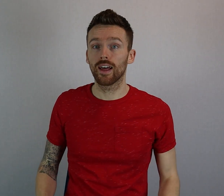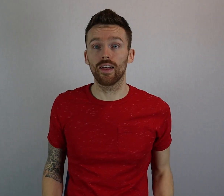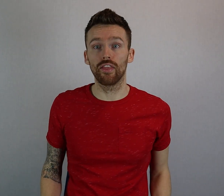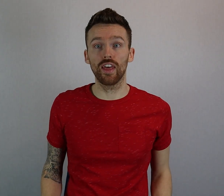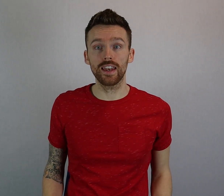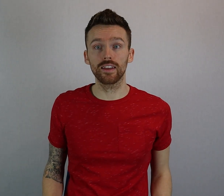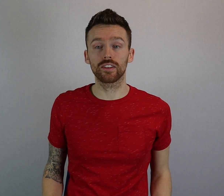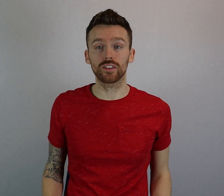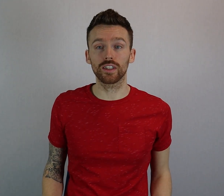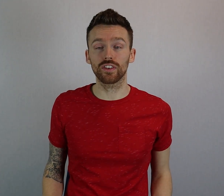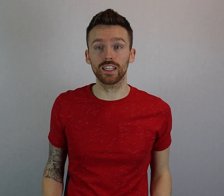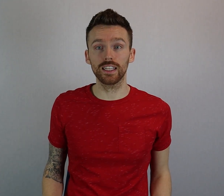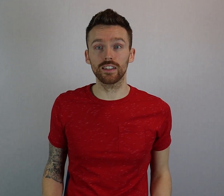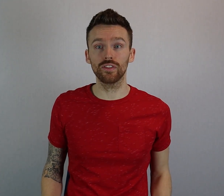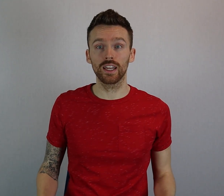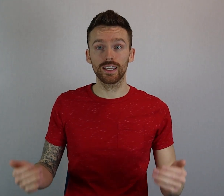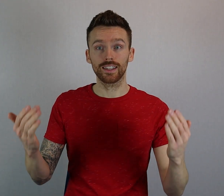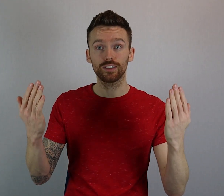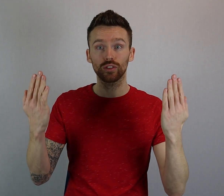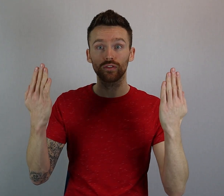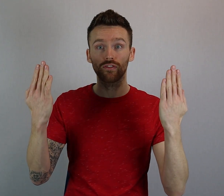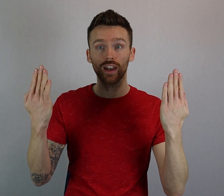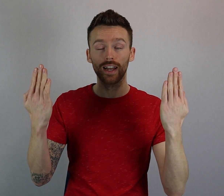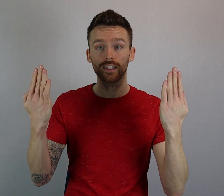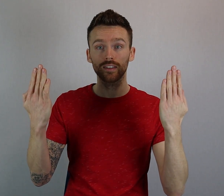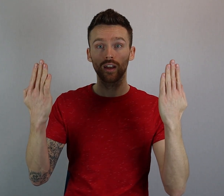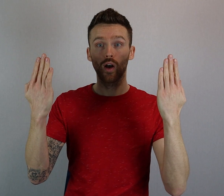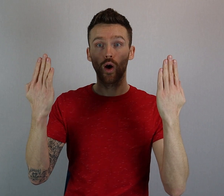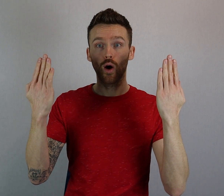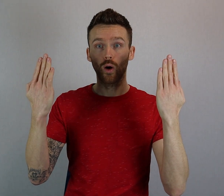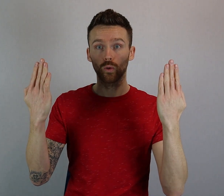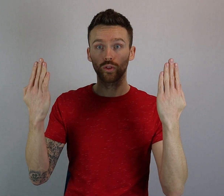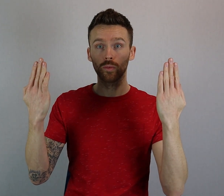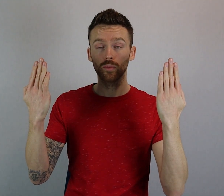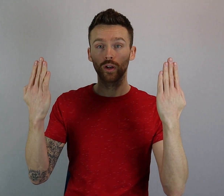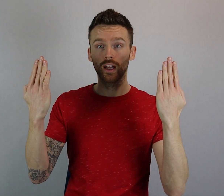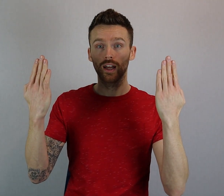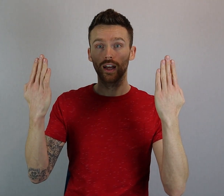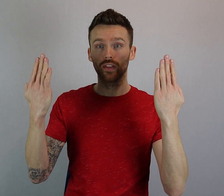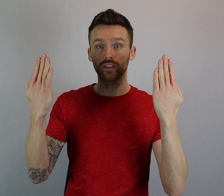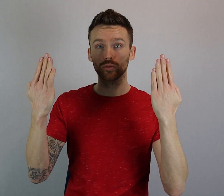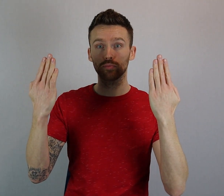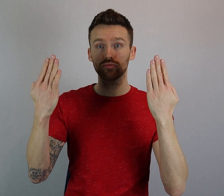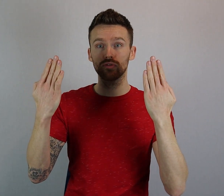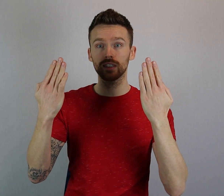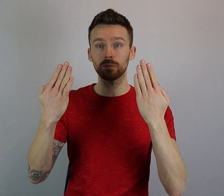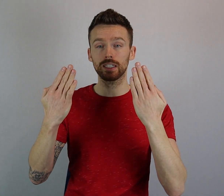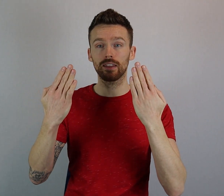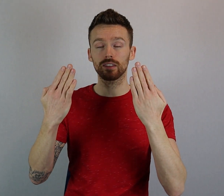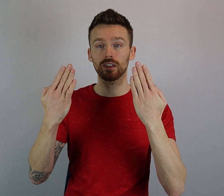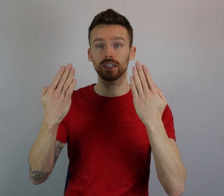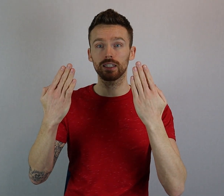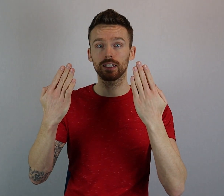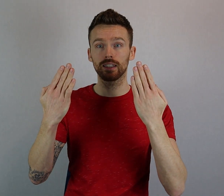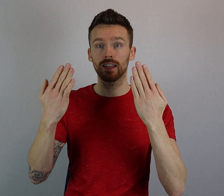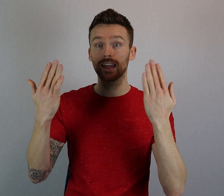And then the sign for Eve is two flat hands, hold them up and then just bring them together slightly.